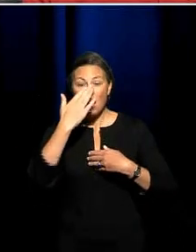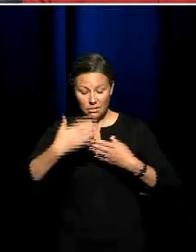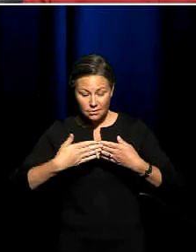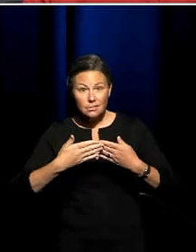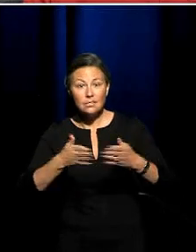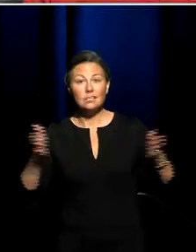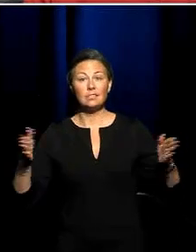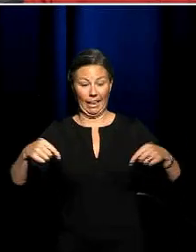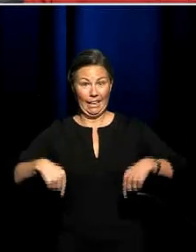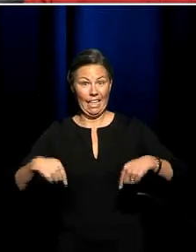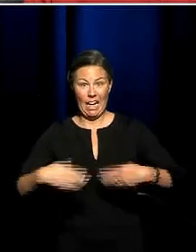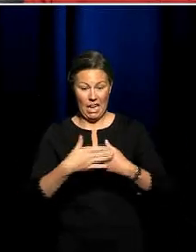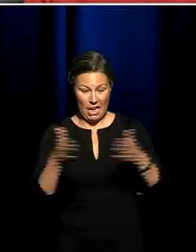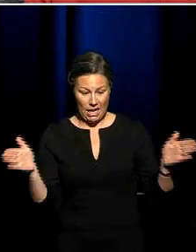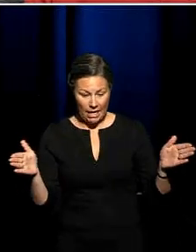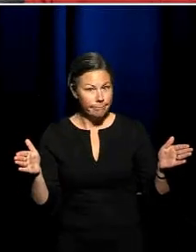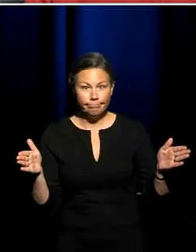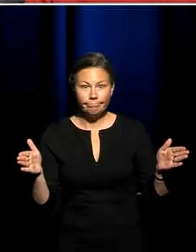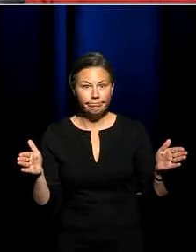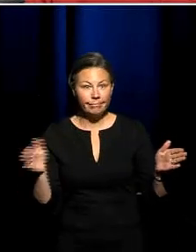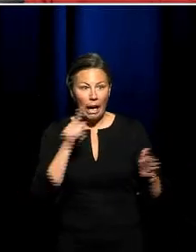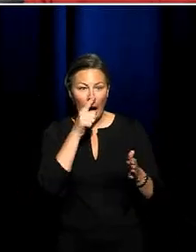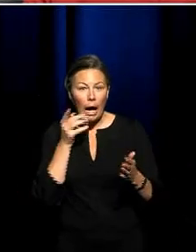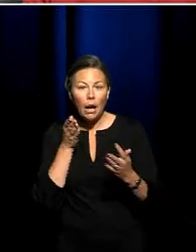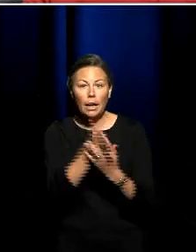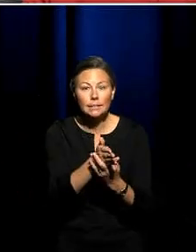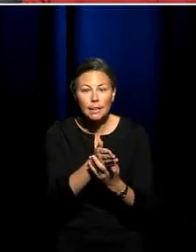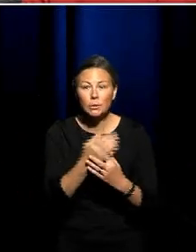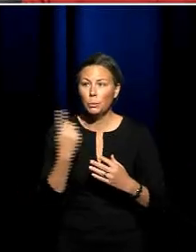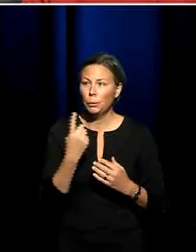building was designed so as to be inaccessible to anyone who could not